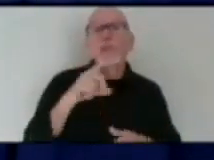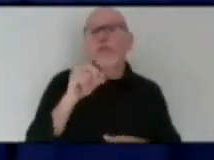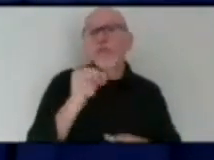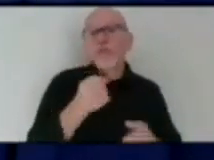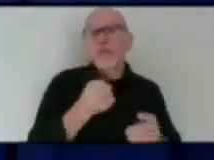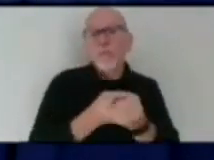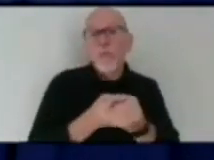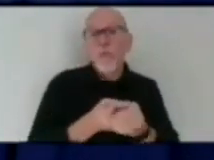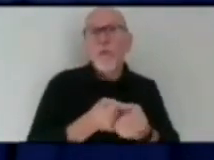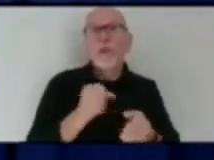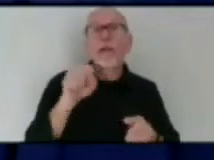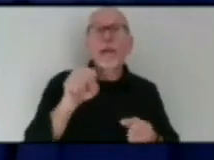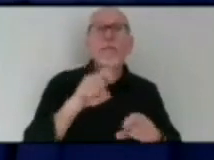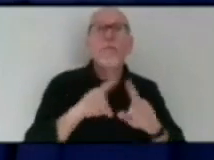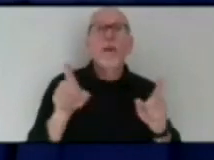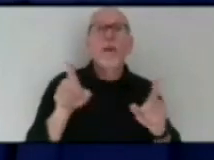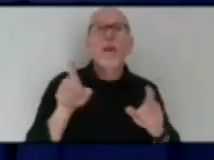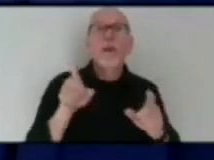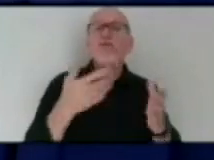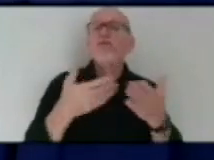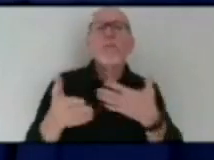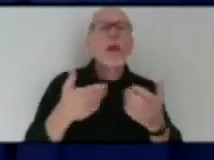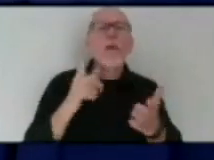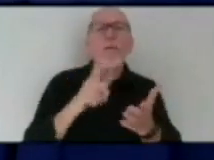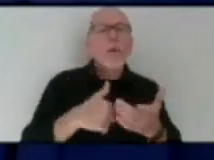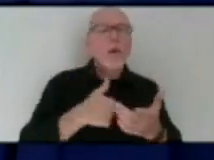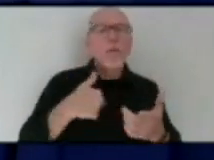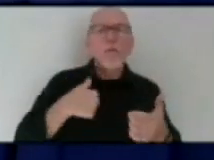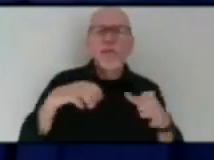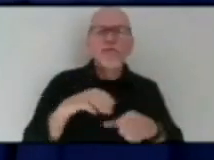something that no matter what we do at the state level, no matter what